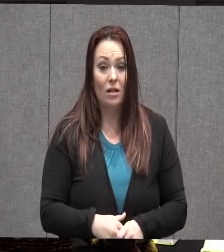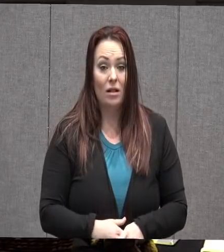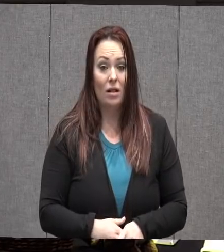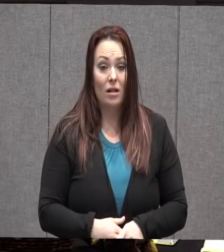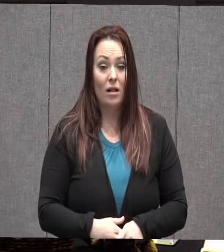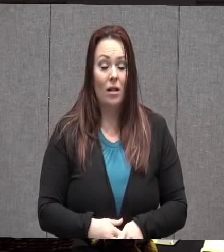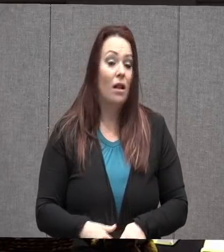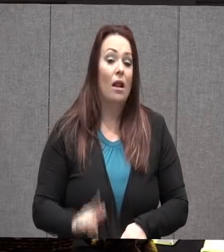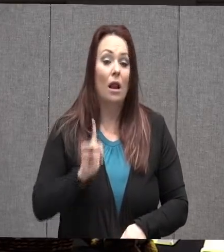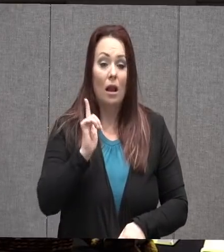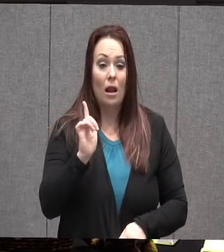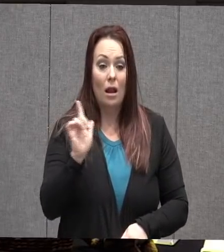Luh, oh, st.